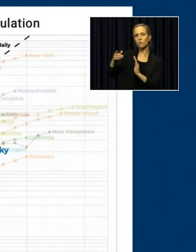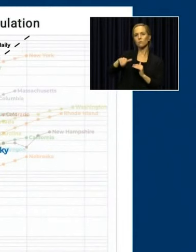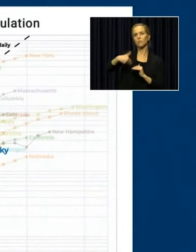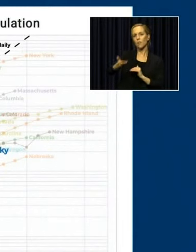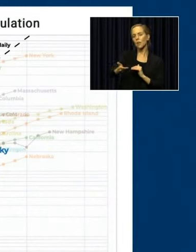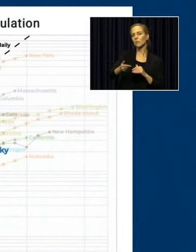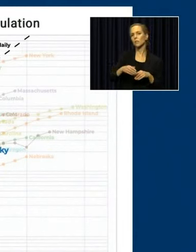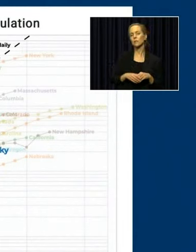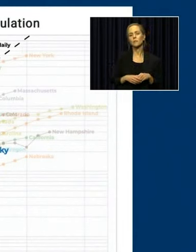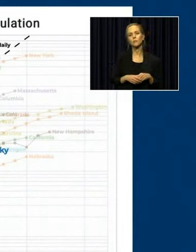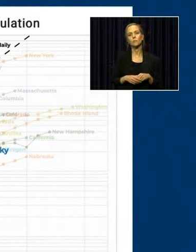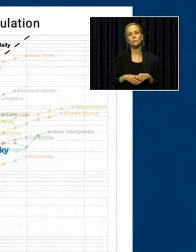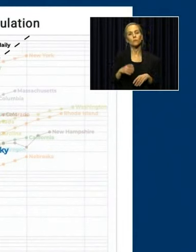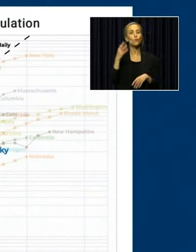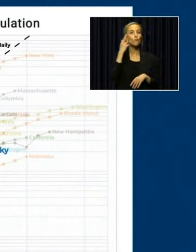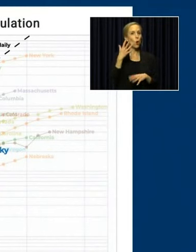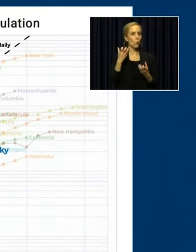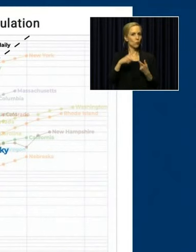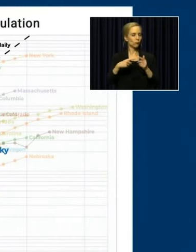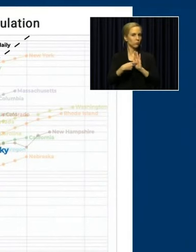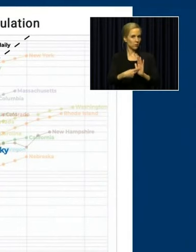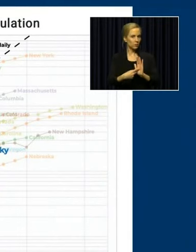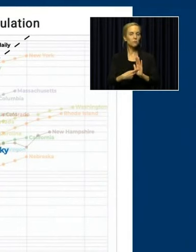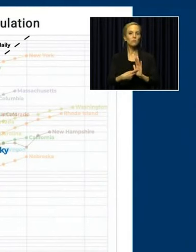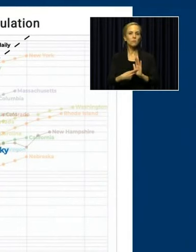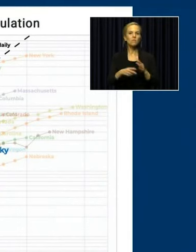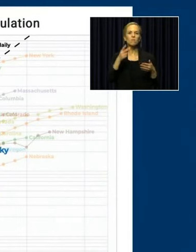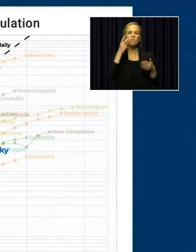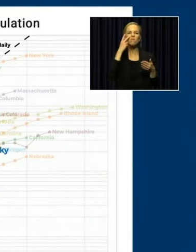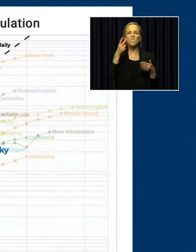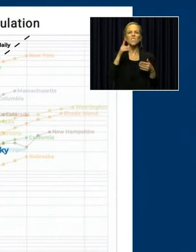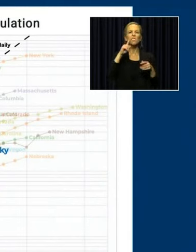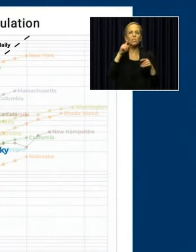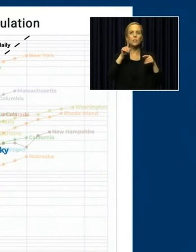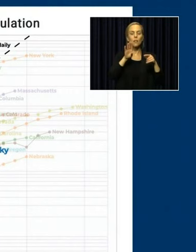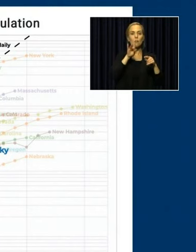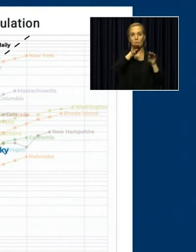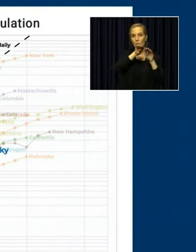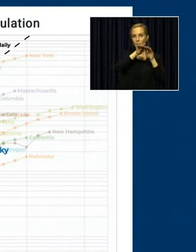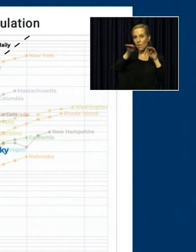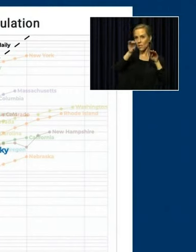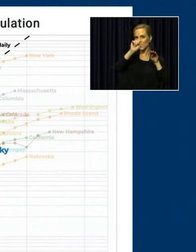PEOPLE'S LIVES ARE ON THE LINE, AND YOUR ACTIONS HAVE MARKEDLY HELPED US TO HAVE A BETTER CHANCE OF SUCCESS. SO THANK YOU VERY MUCH, GOVERNOR